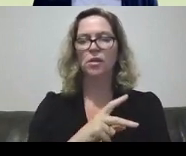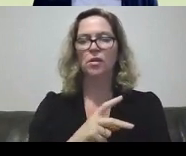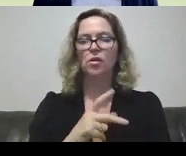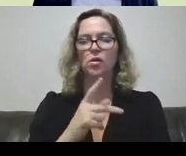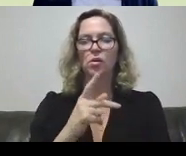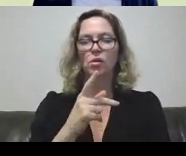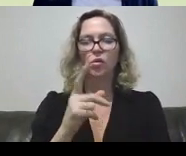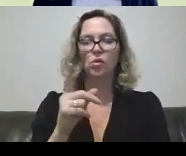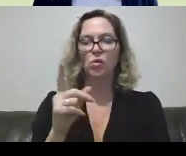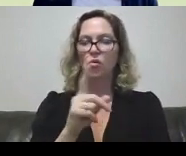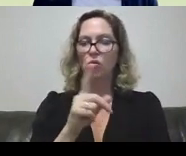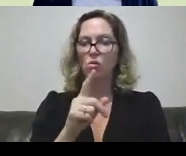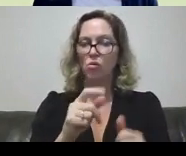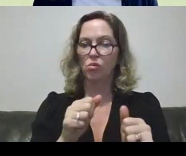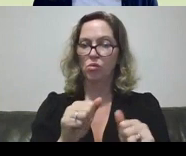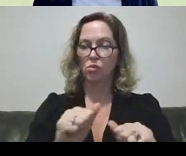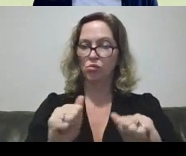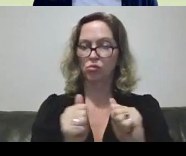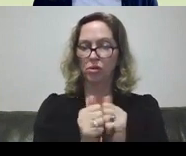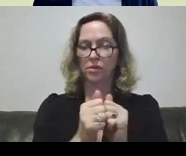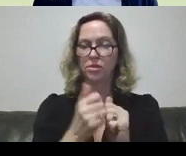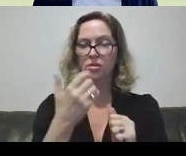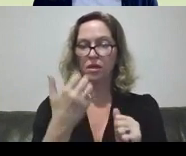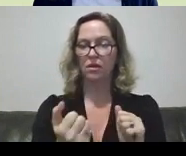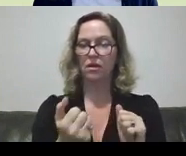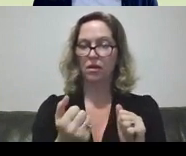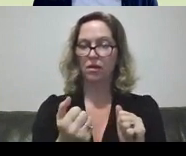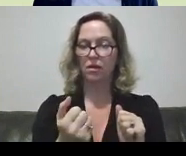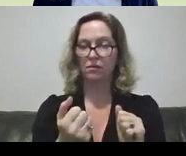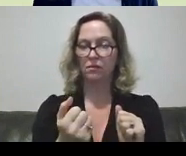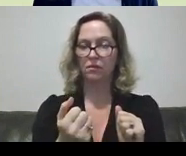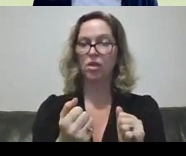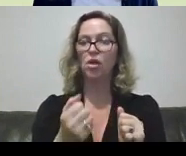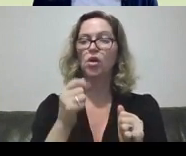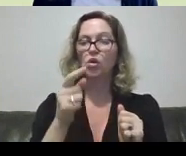AAT process and you need to basically upload them yourself and never